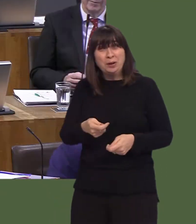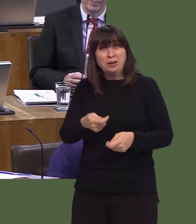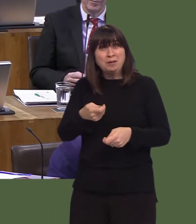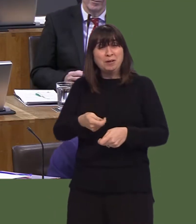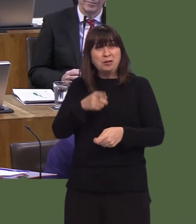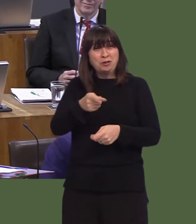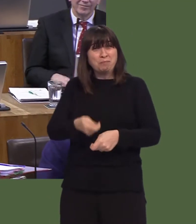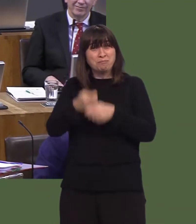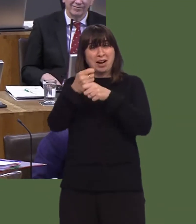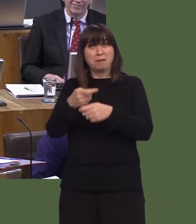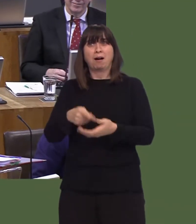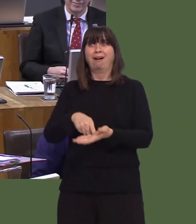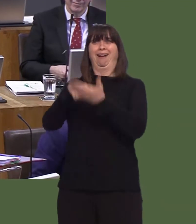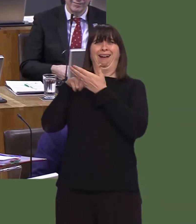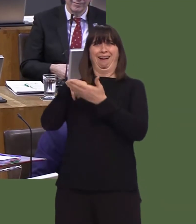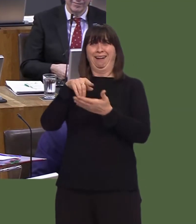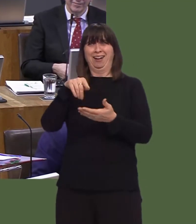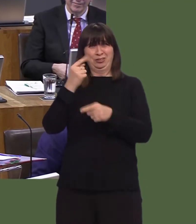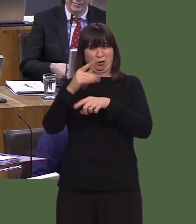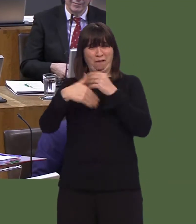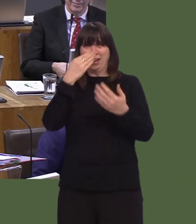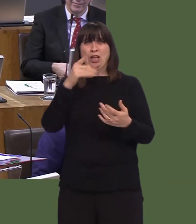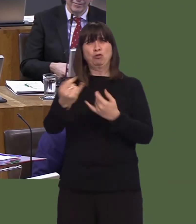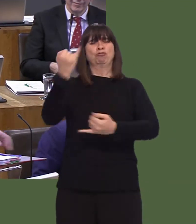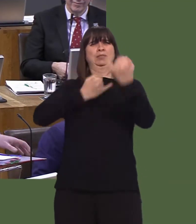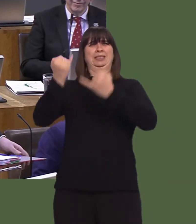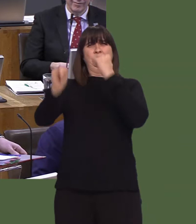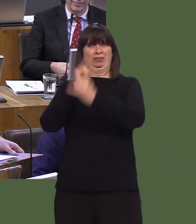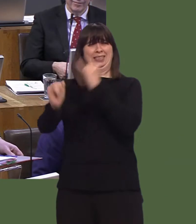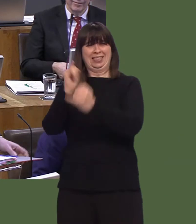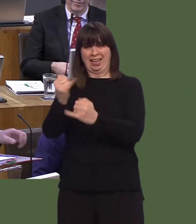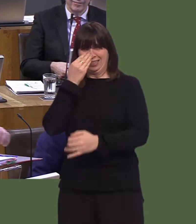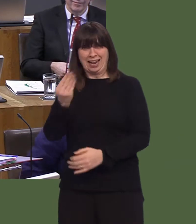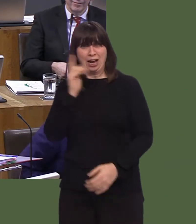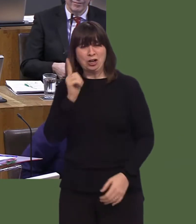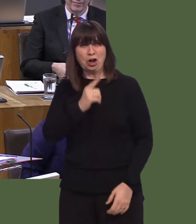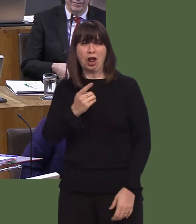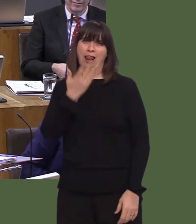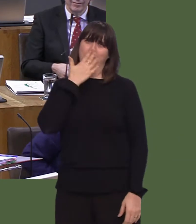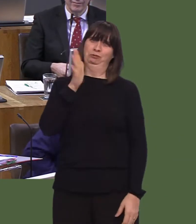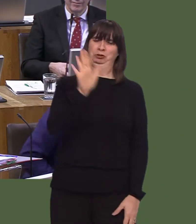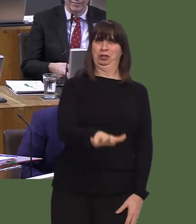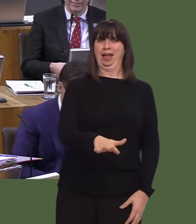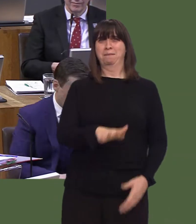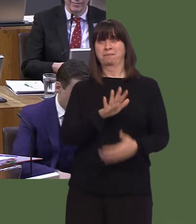Are things that bad in UKIP now that he has to criticise the view of a nine-year-old? I can tell you that that view was more coherent than many of the views I heard from people